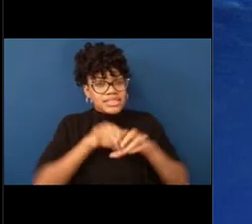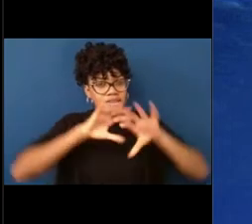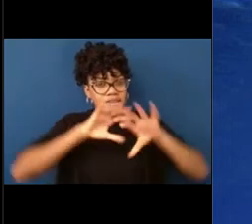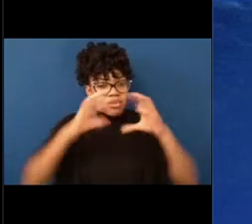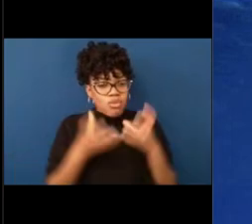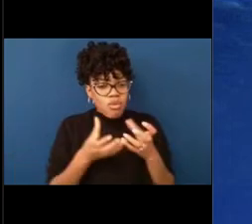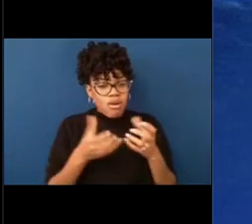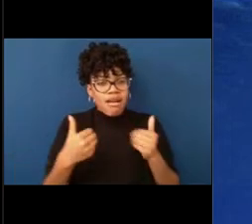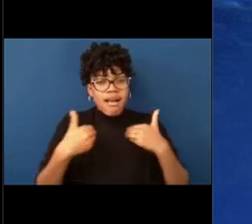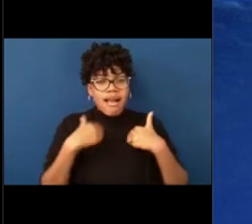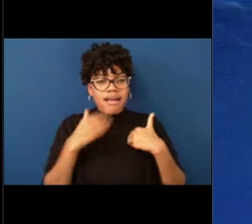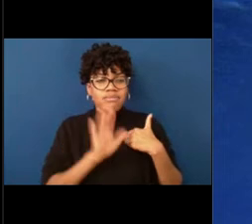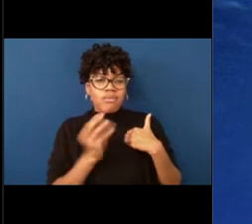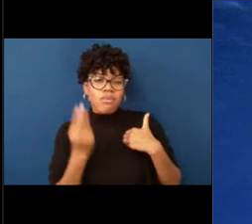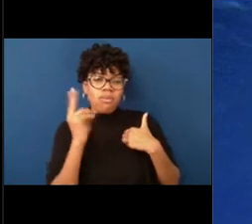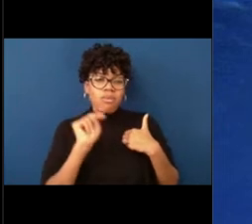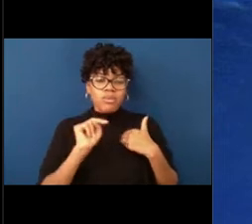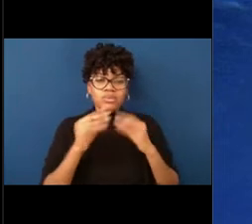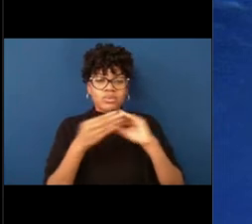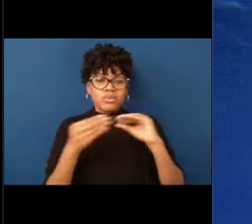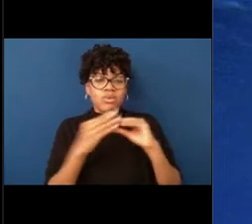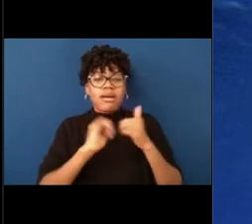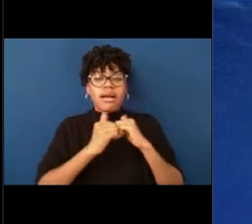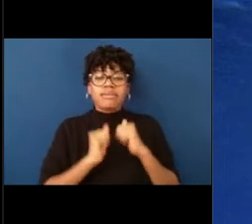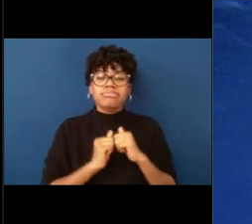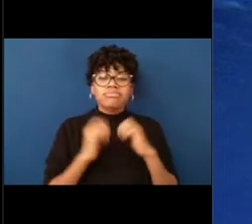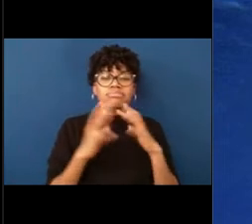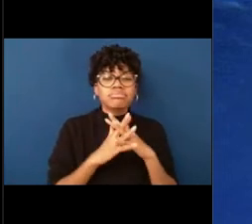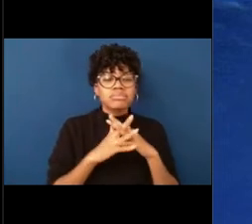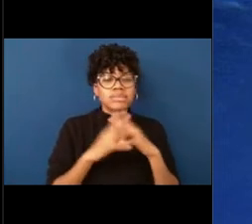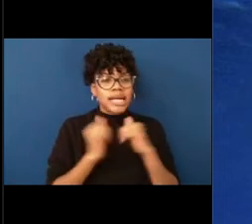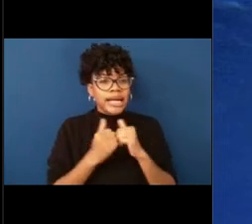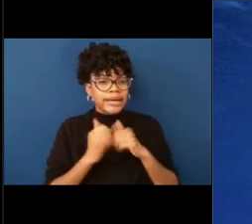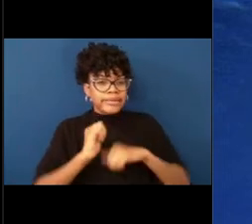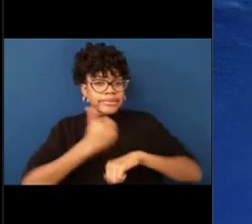and how humans came to live there. It is in our human nature to wonder